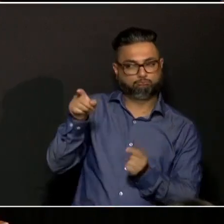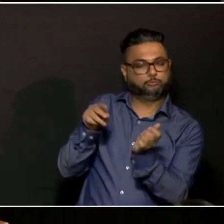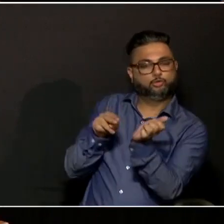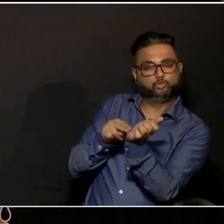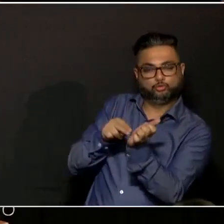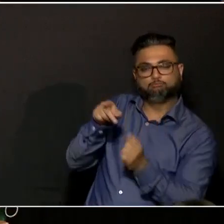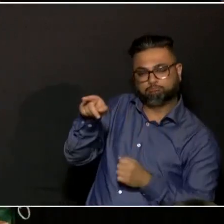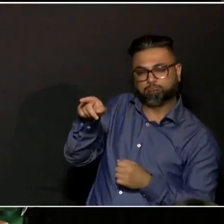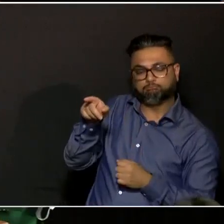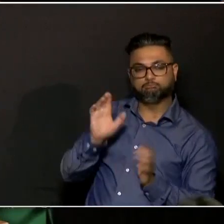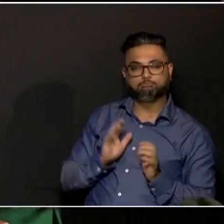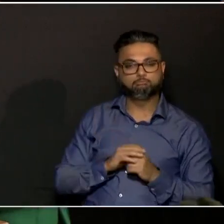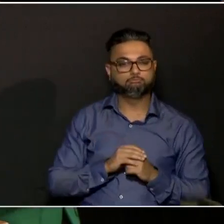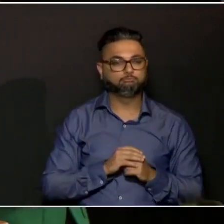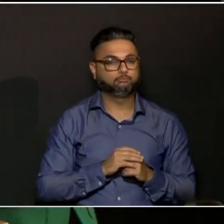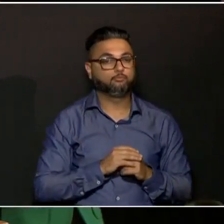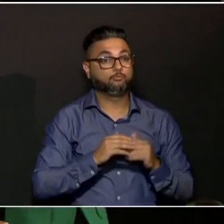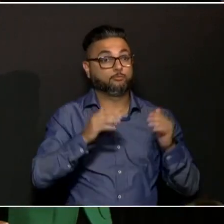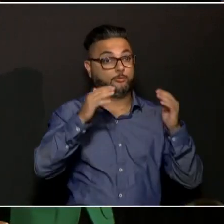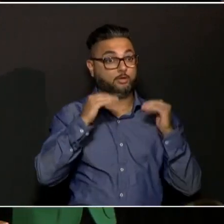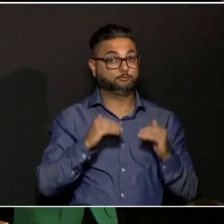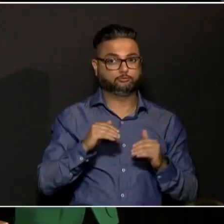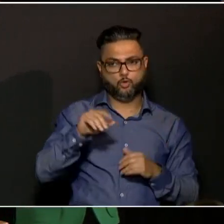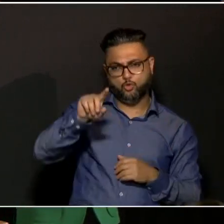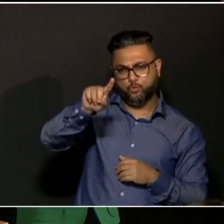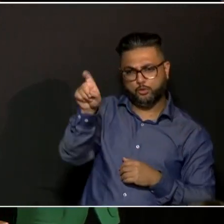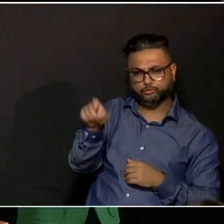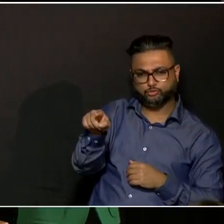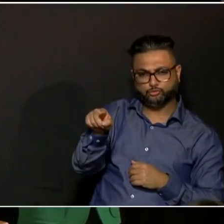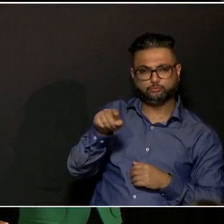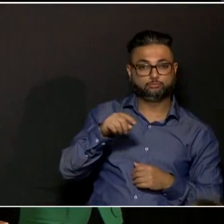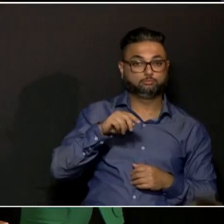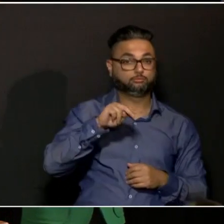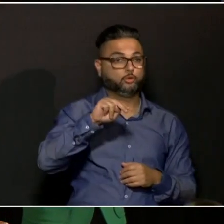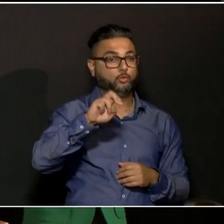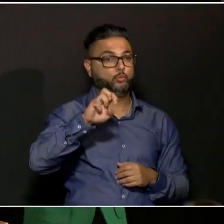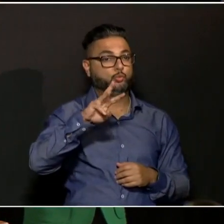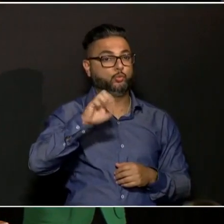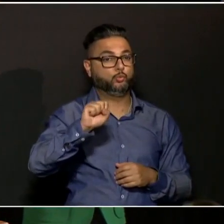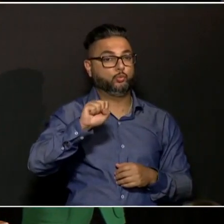that determination. Next question from Lucas Meyer.